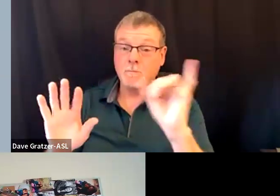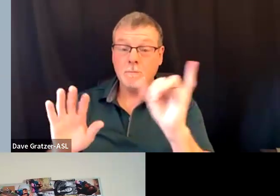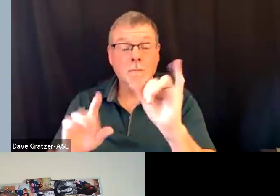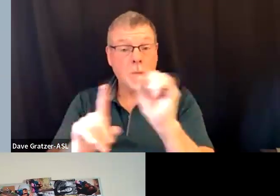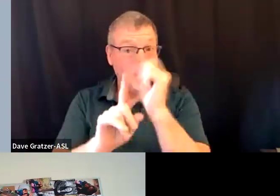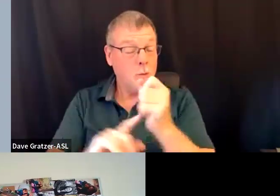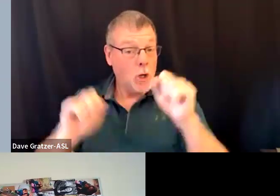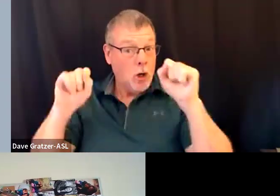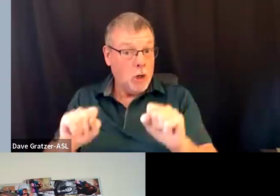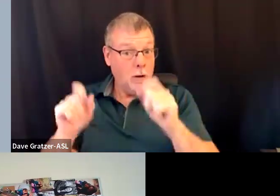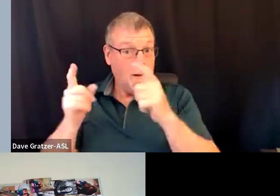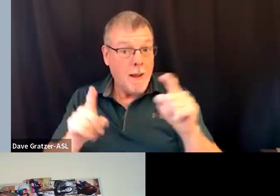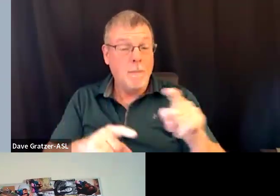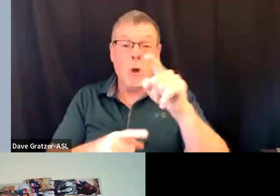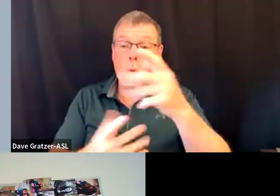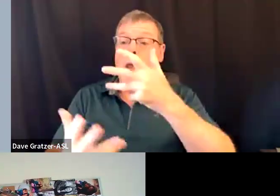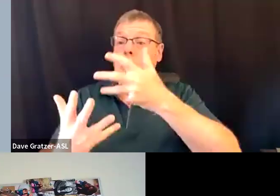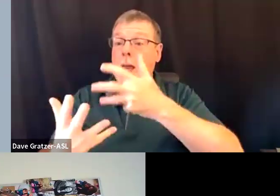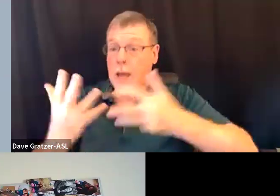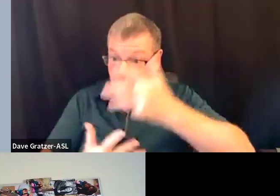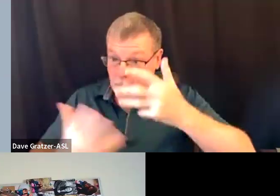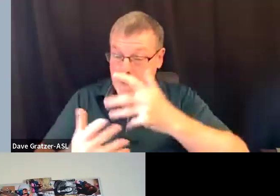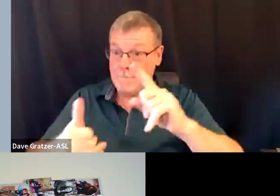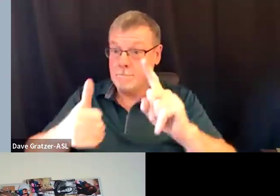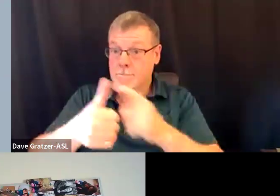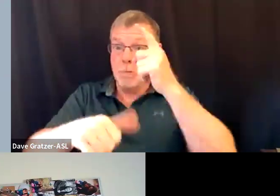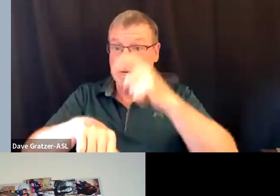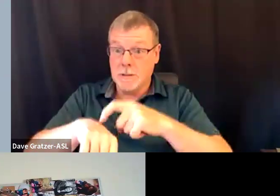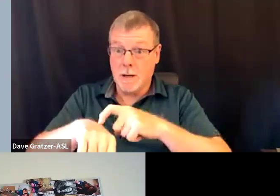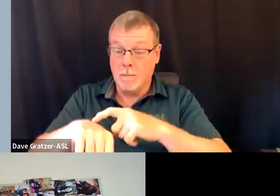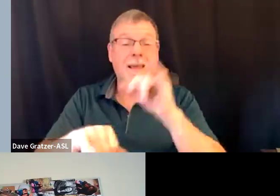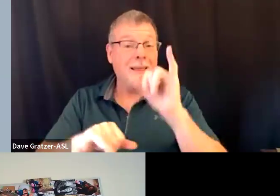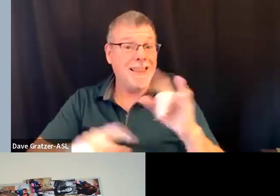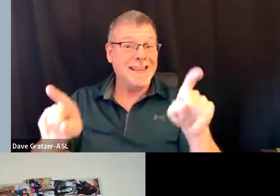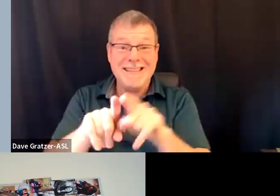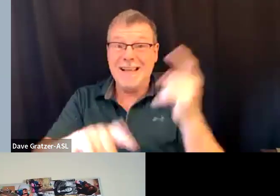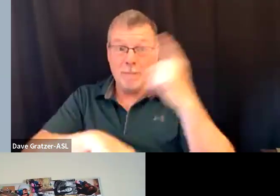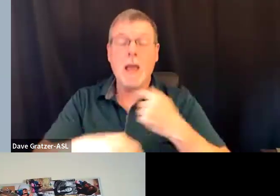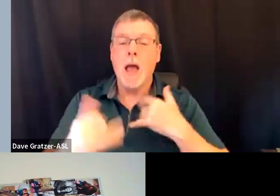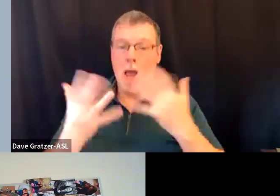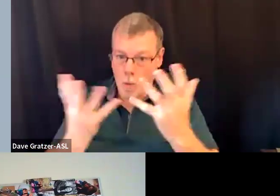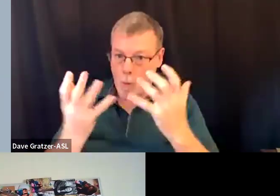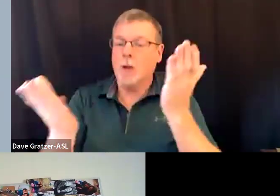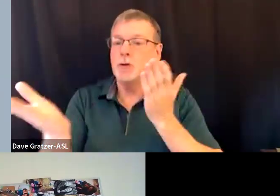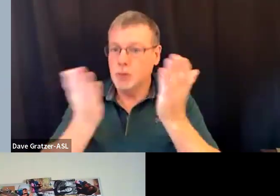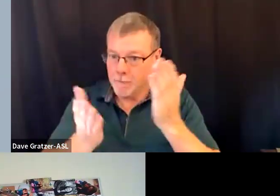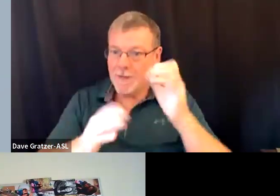where the day that you interact with them and engage with them for the first time is the day that they're like, "Yes, I want services. Yes, I want to engage with you.